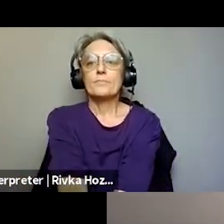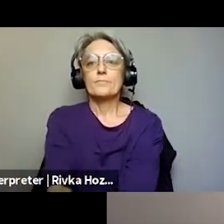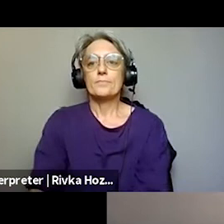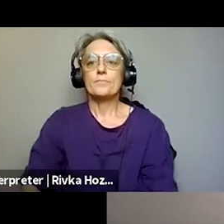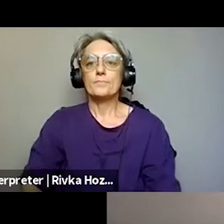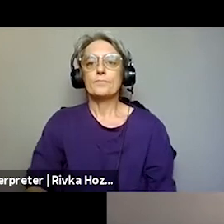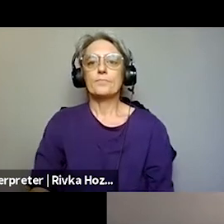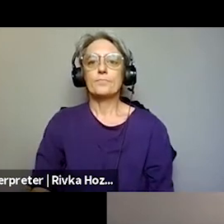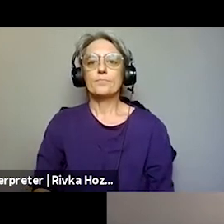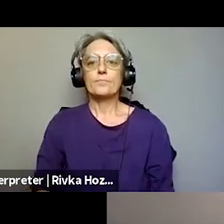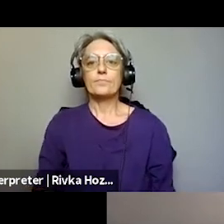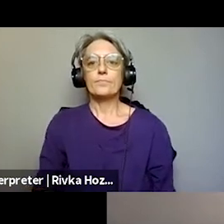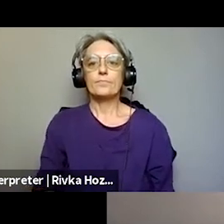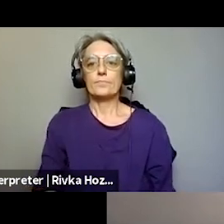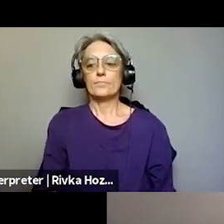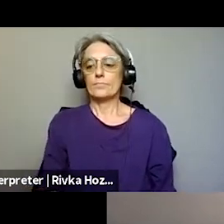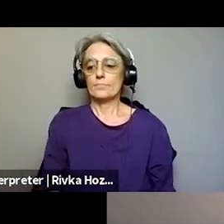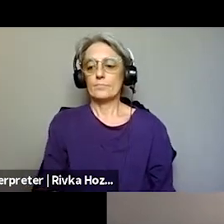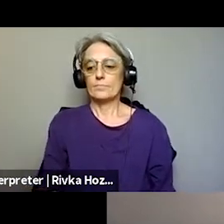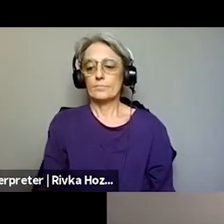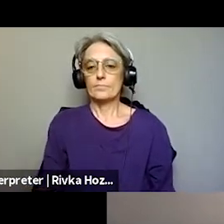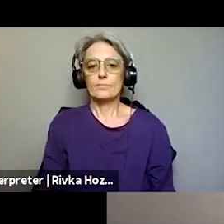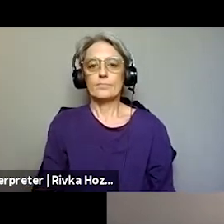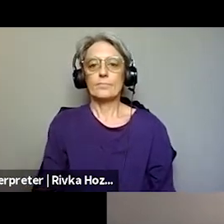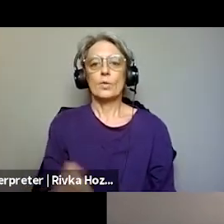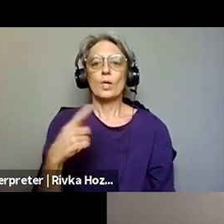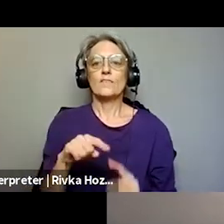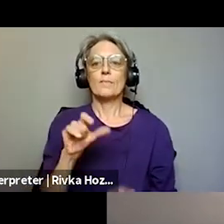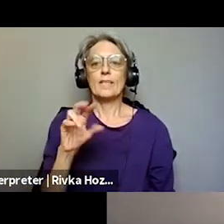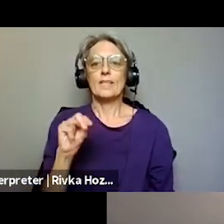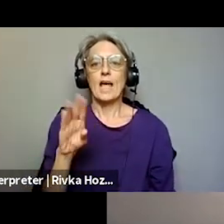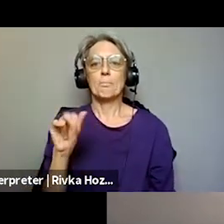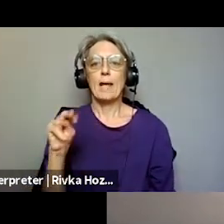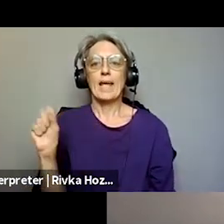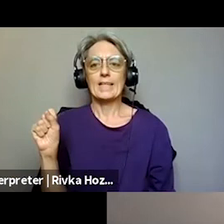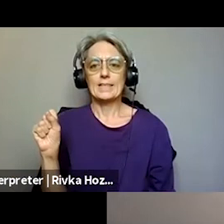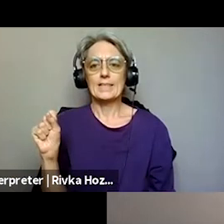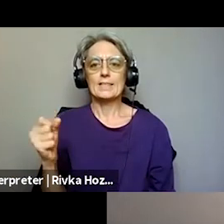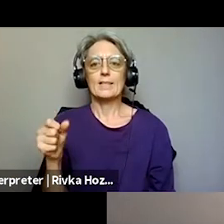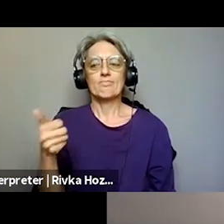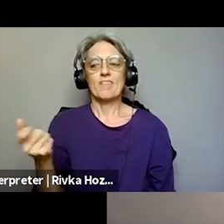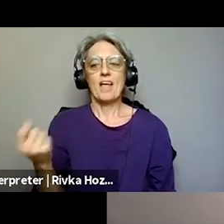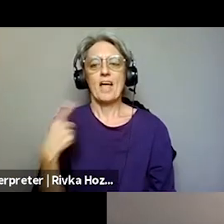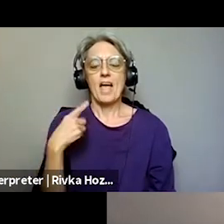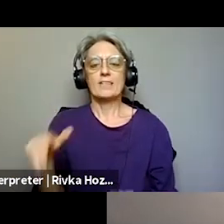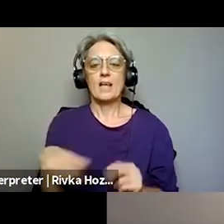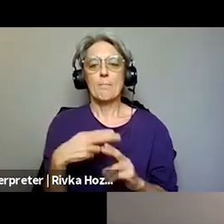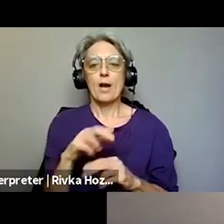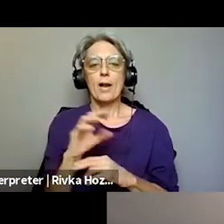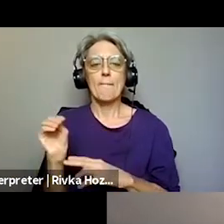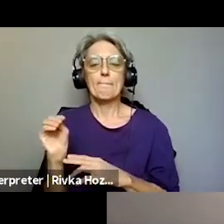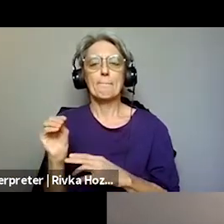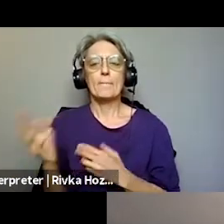] We have a question from Yen Baines who asks about participatory action research